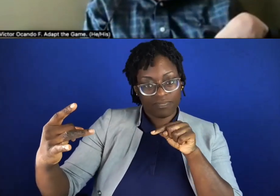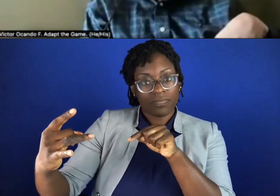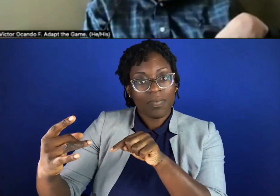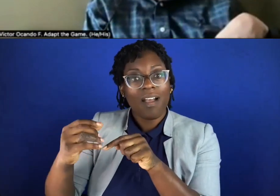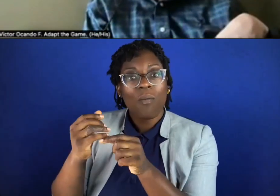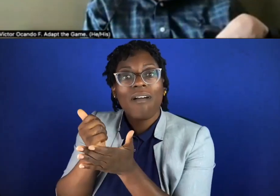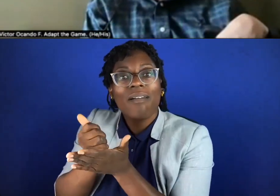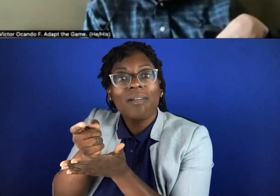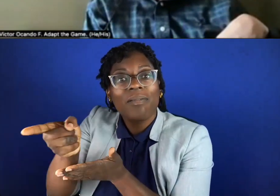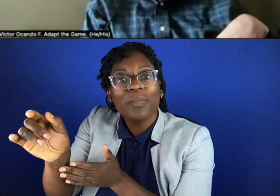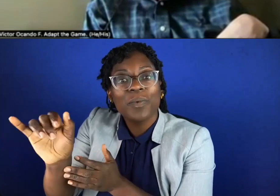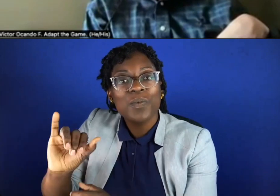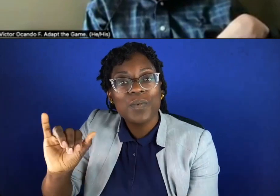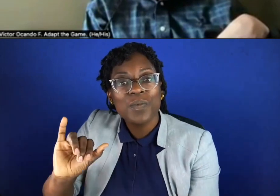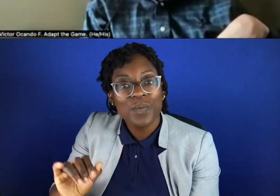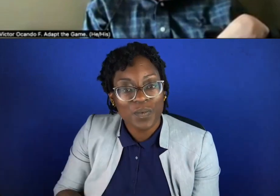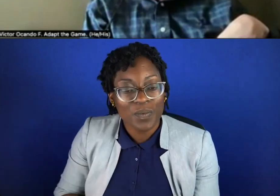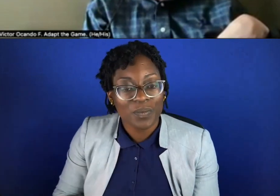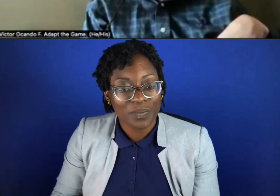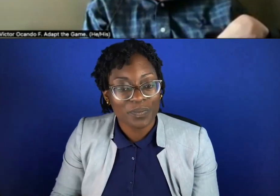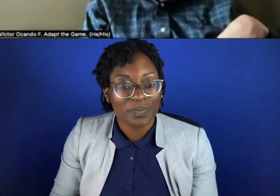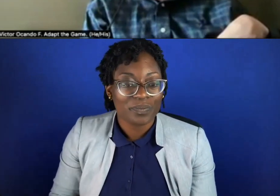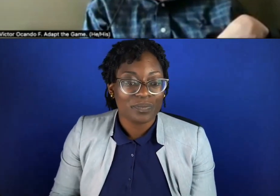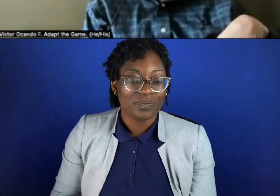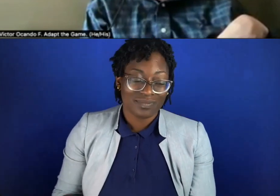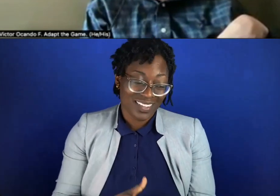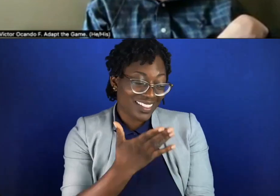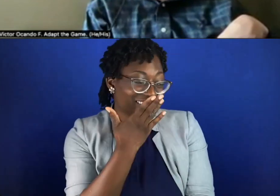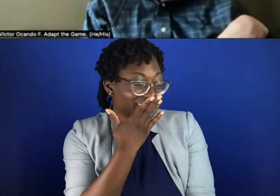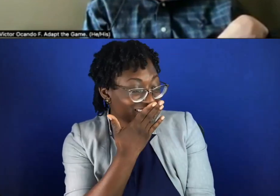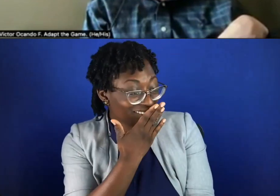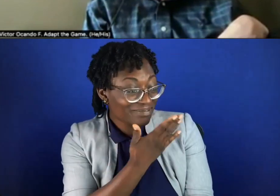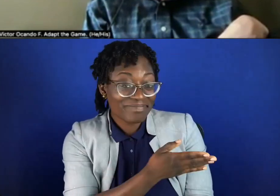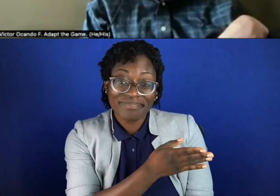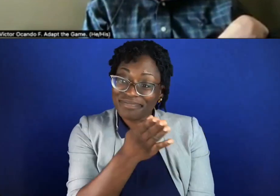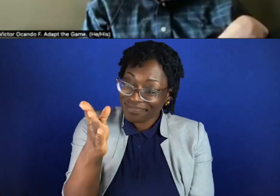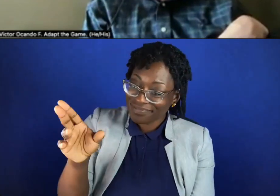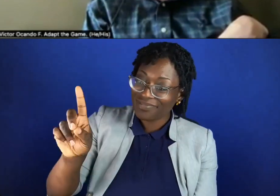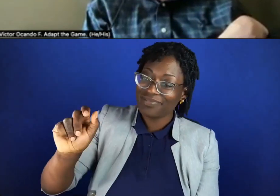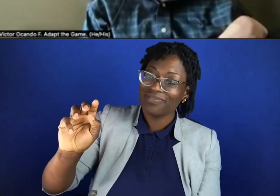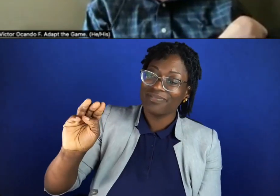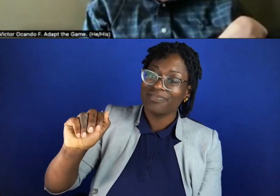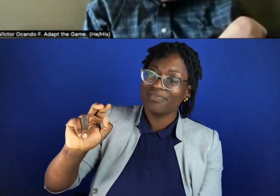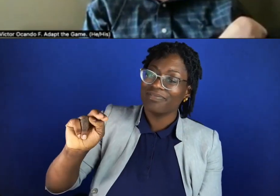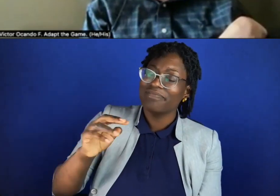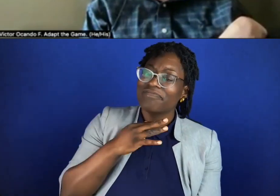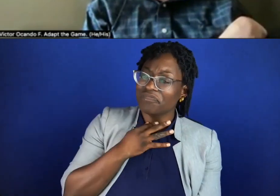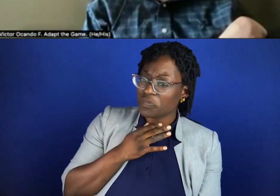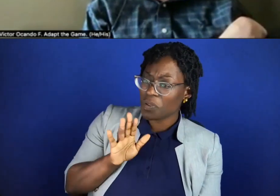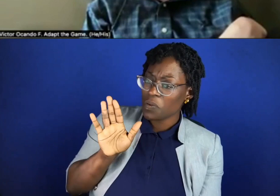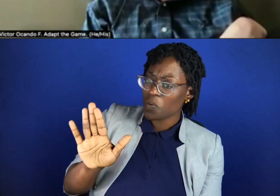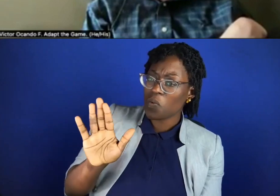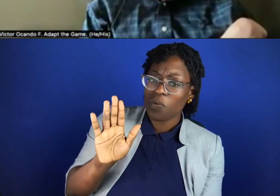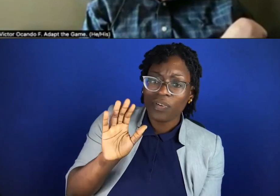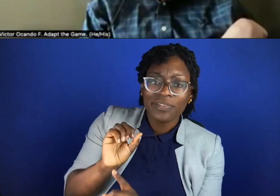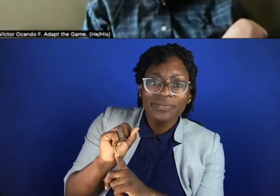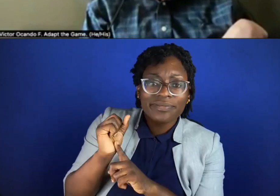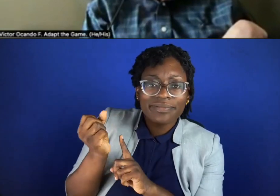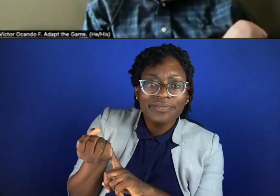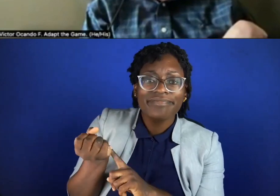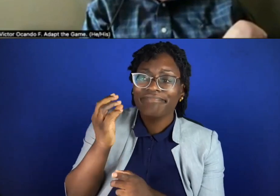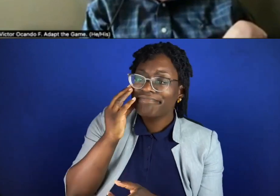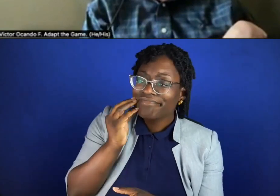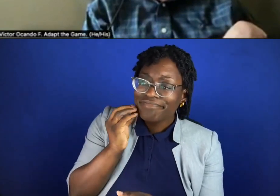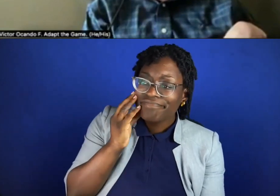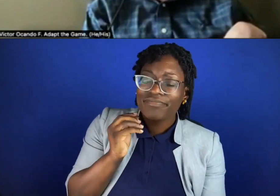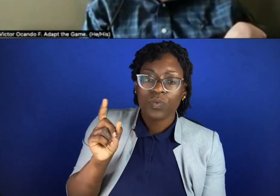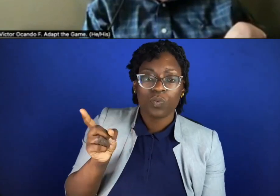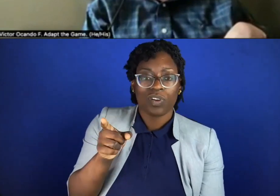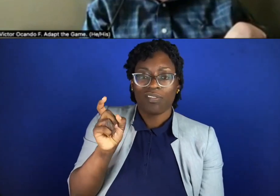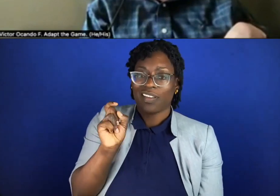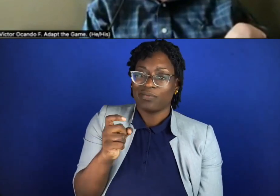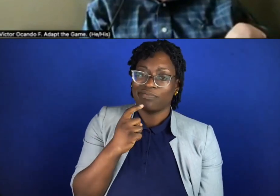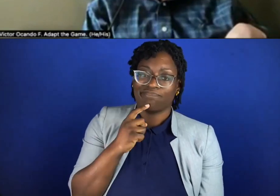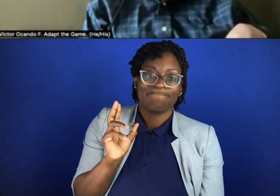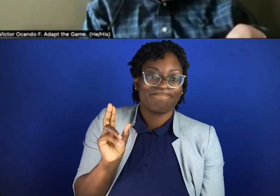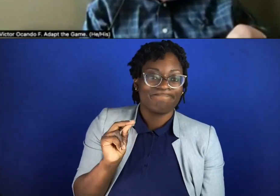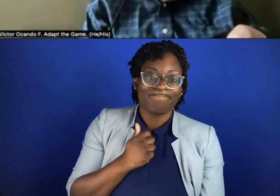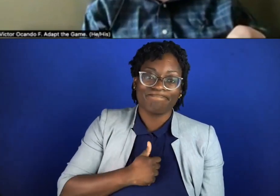Daman, what about you? What situation or experience do you have with opportunities coming your